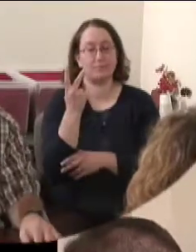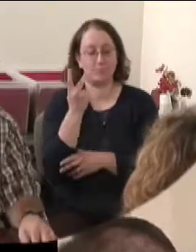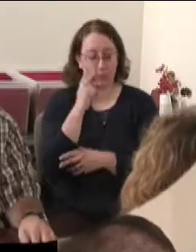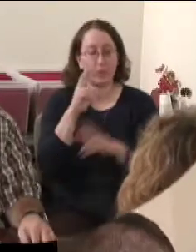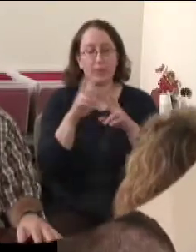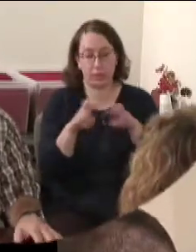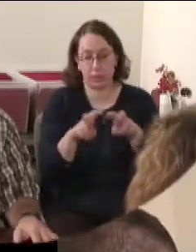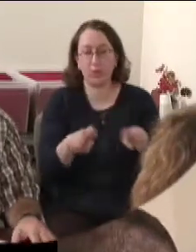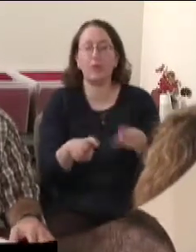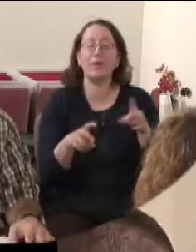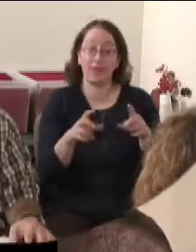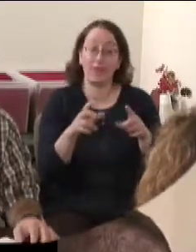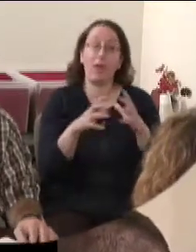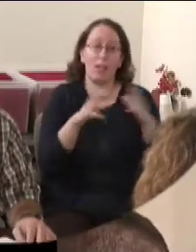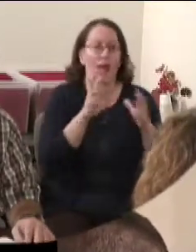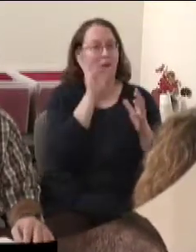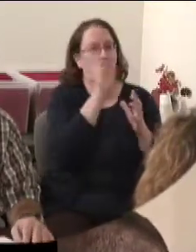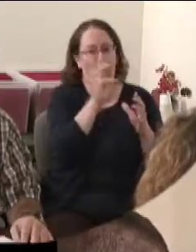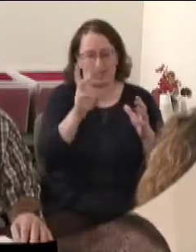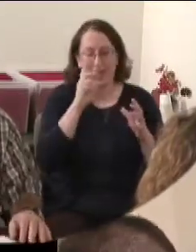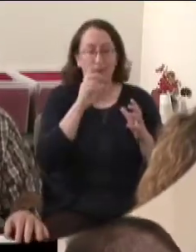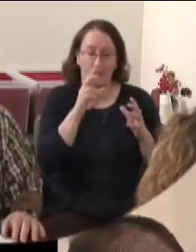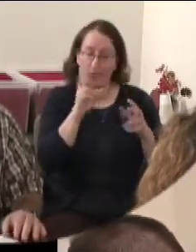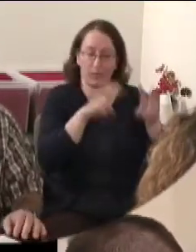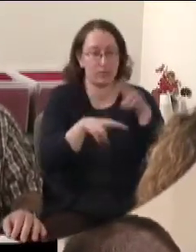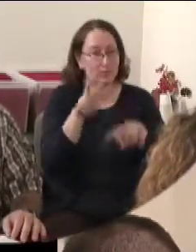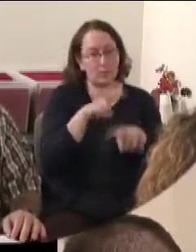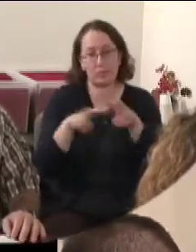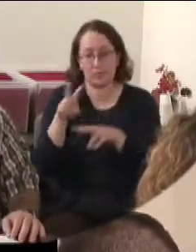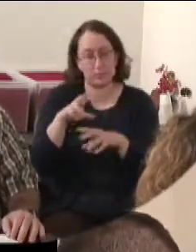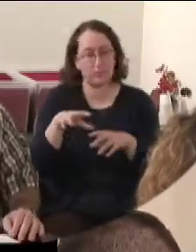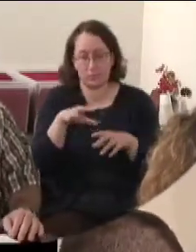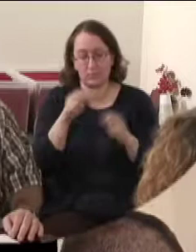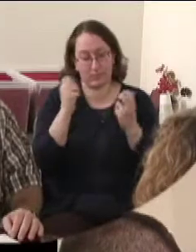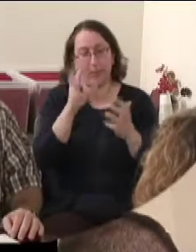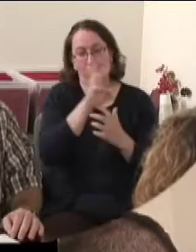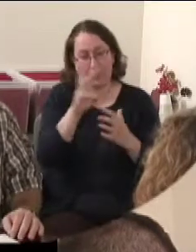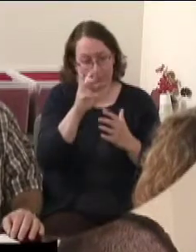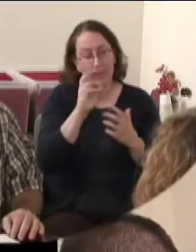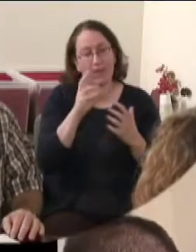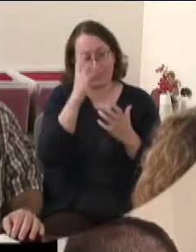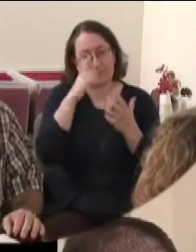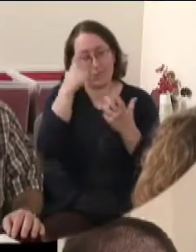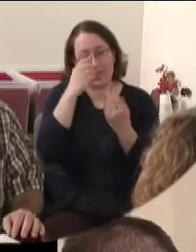Um now there are a lot of websites you can look to for this information,